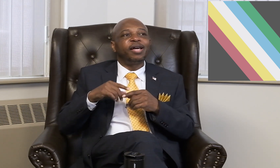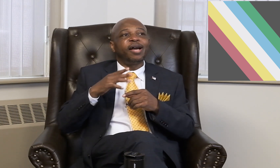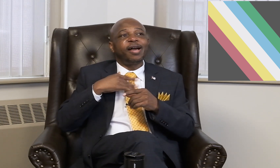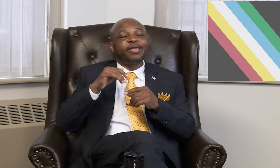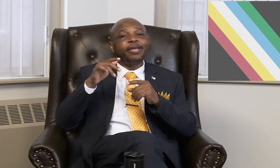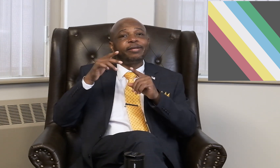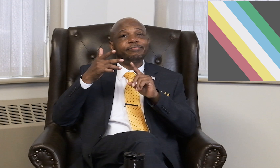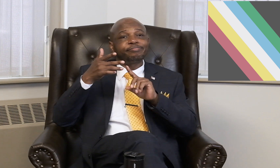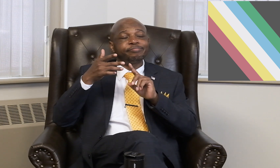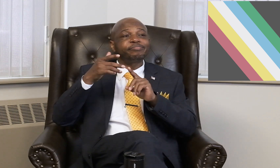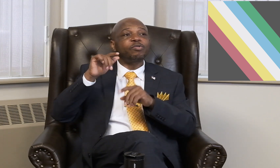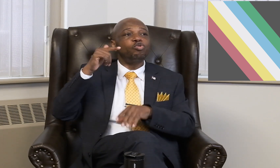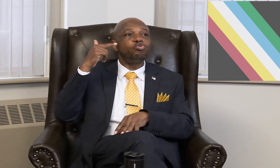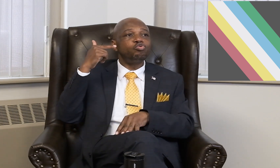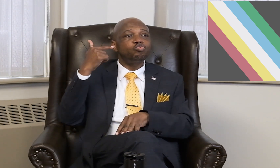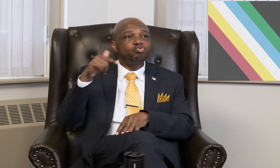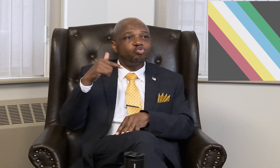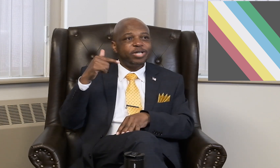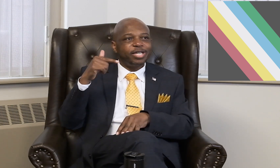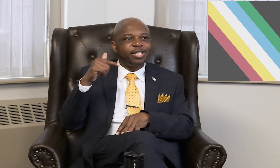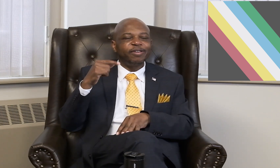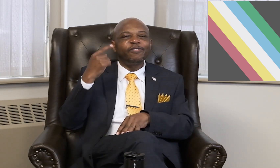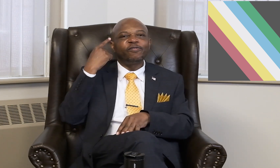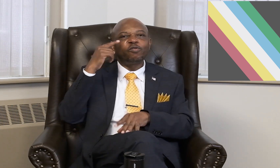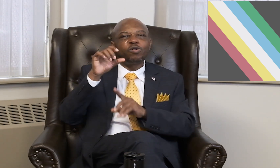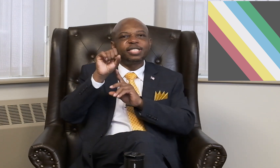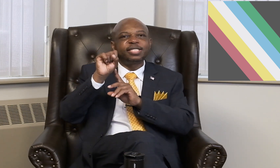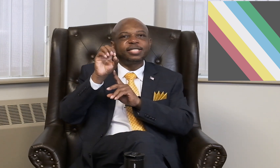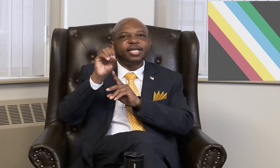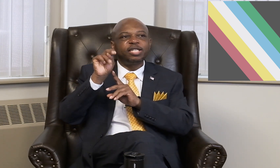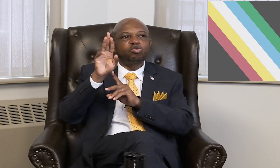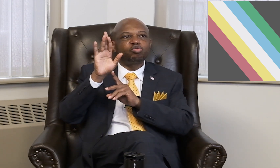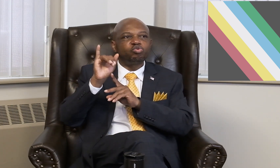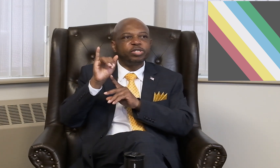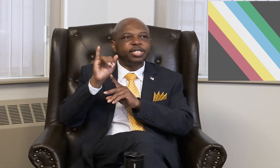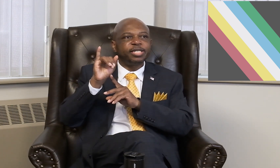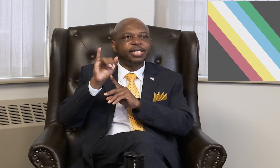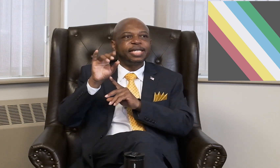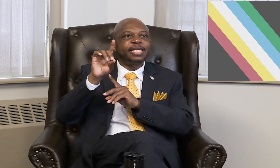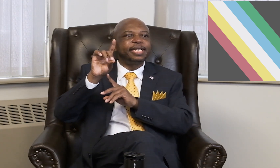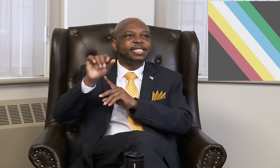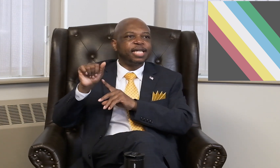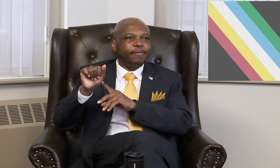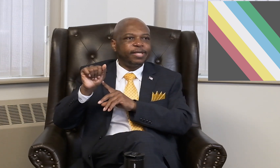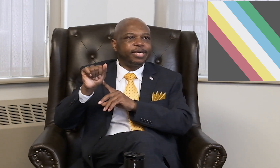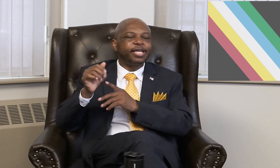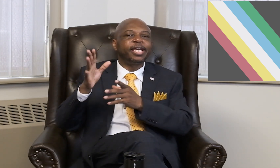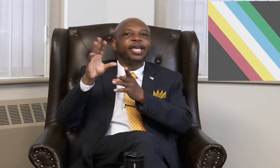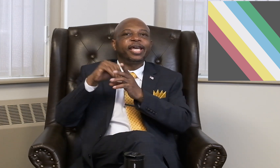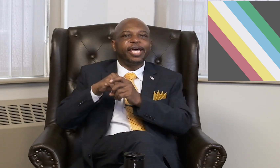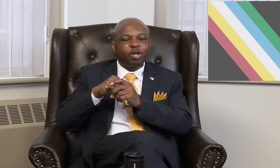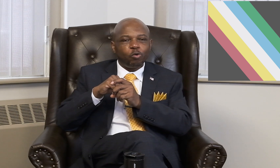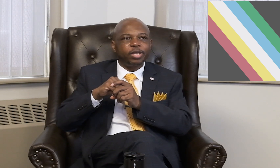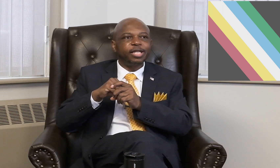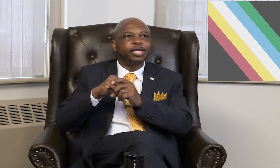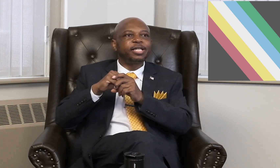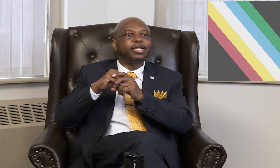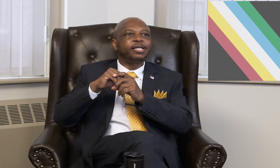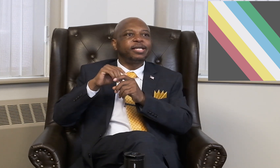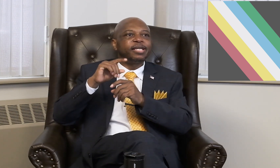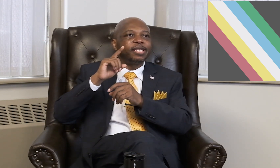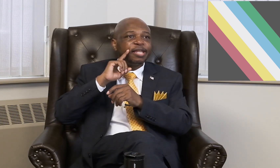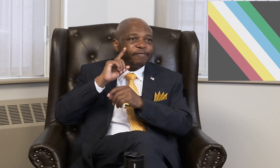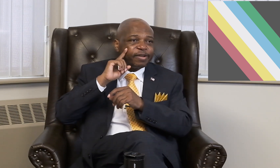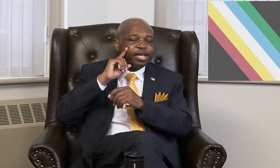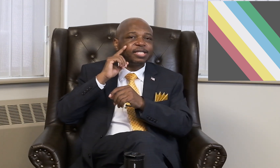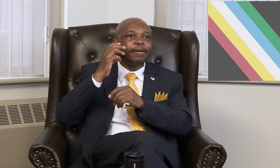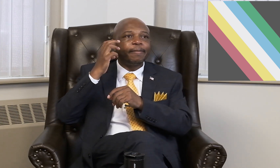green is for sensory disabilities which can include deafness, blindness,